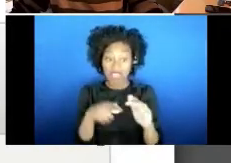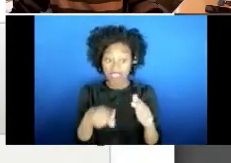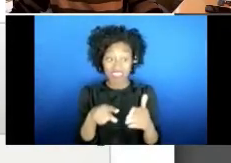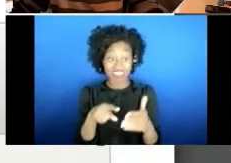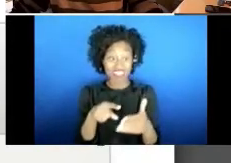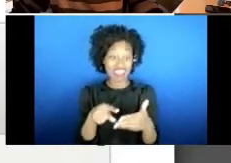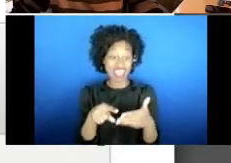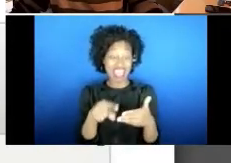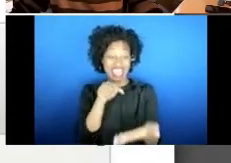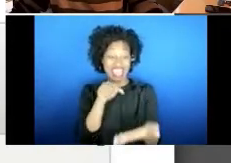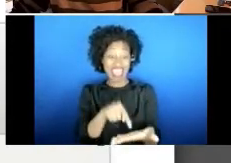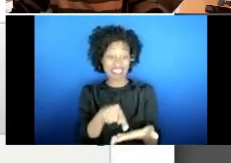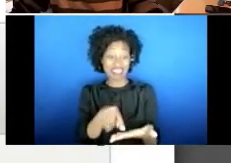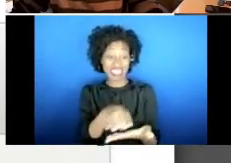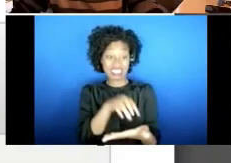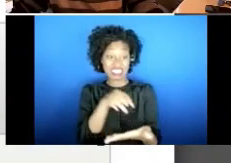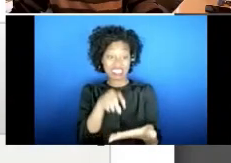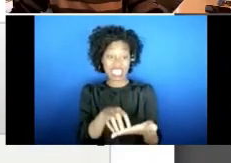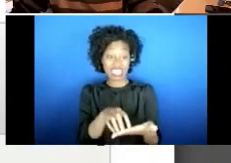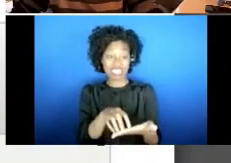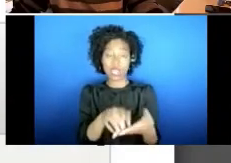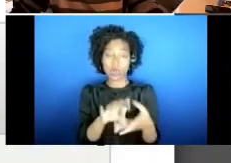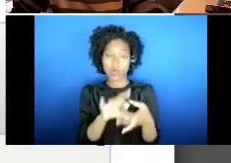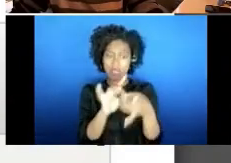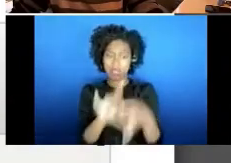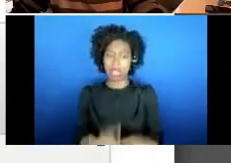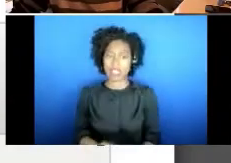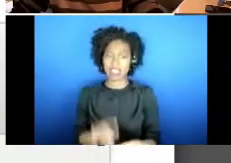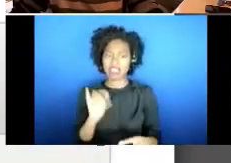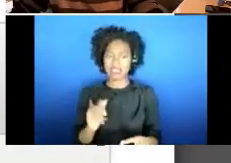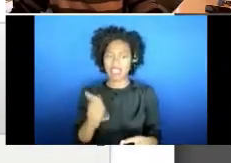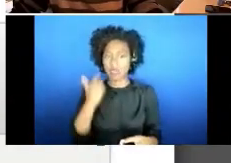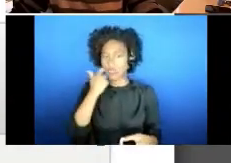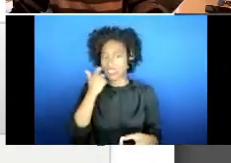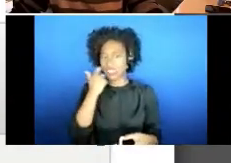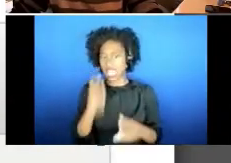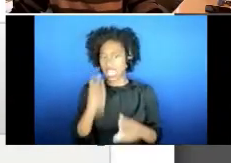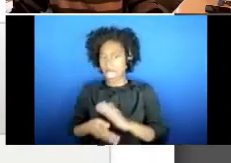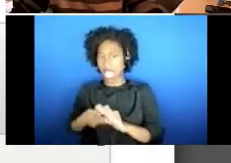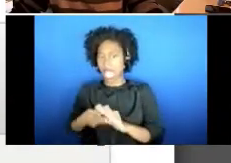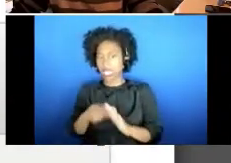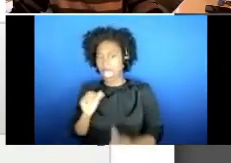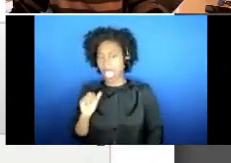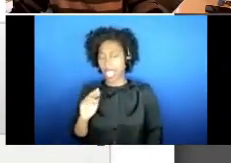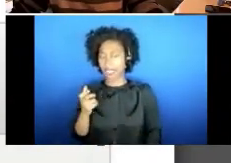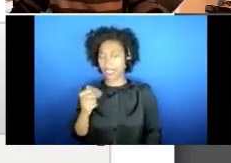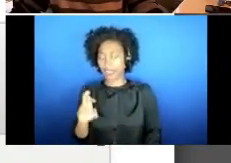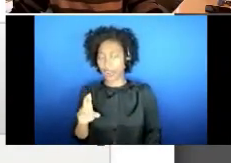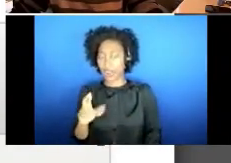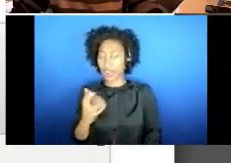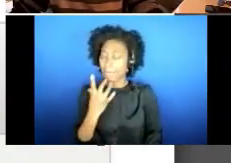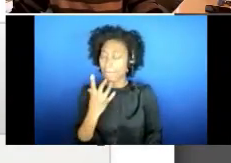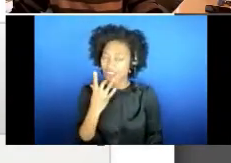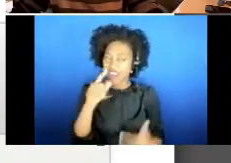to that anchoring section, and you want people or your visitor to go to that section by clicking